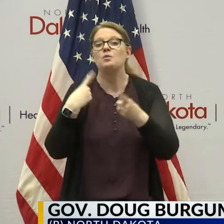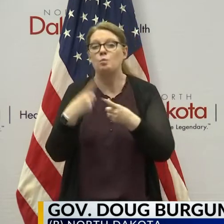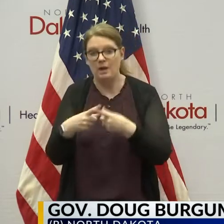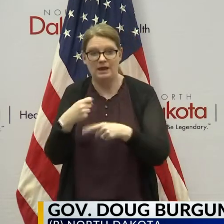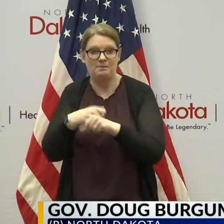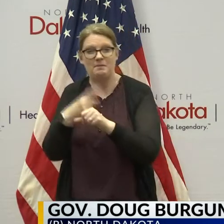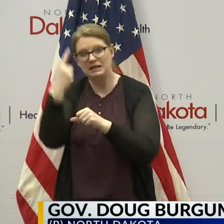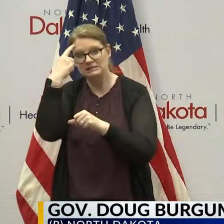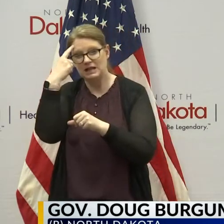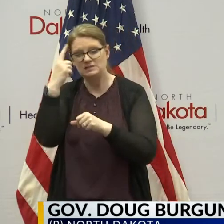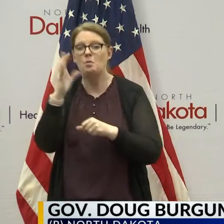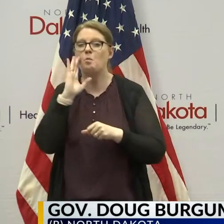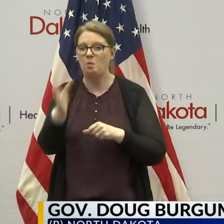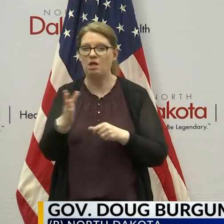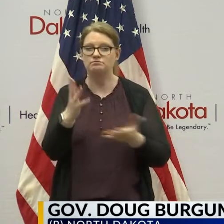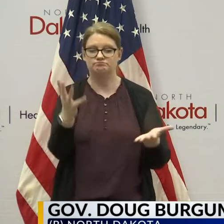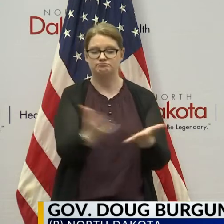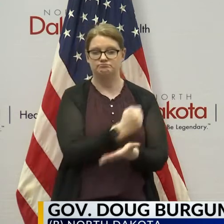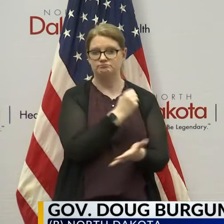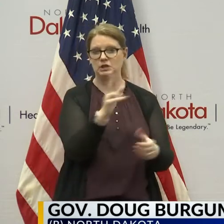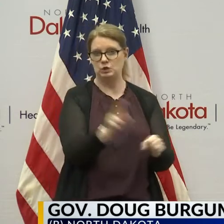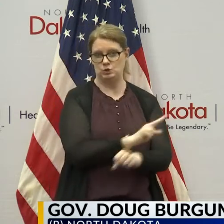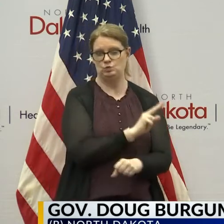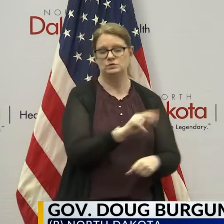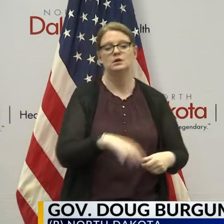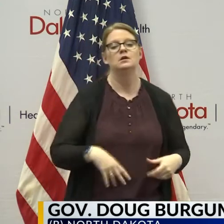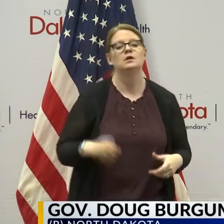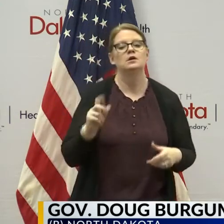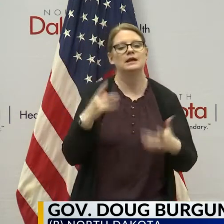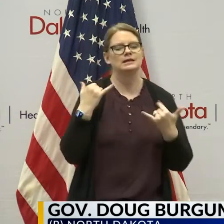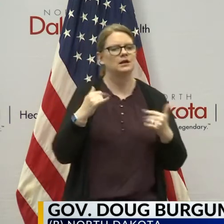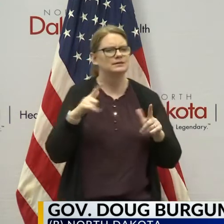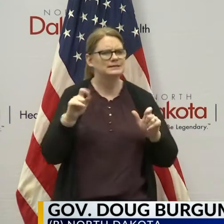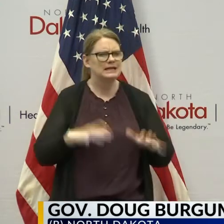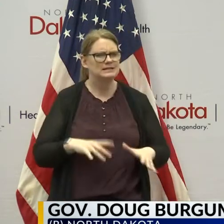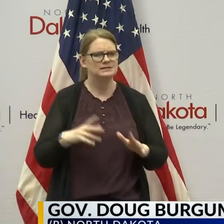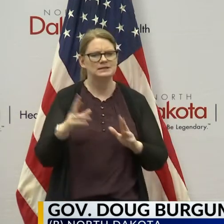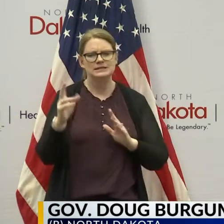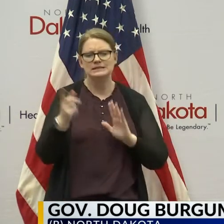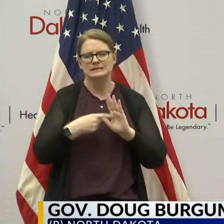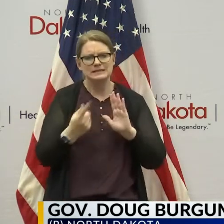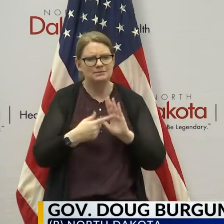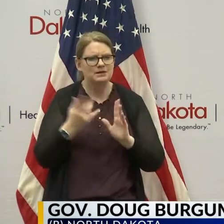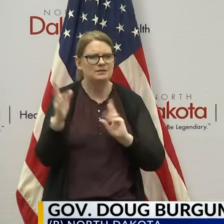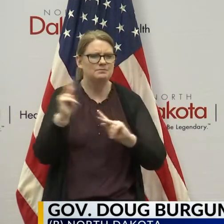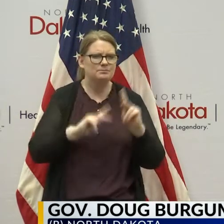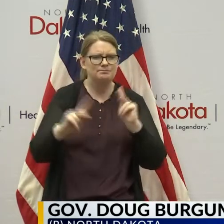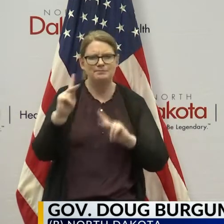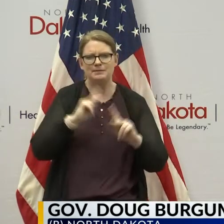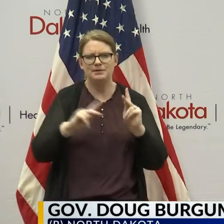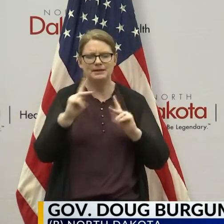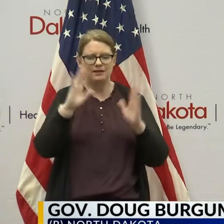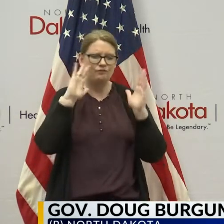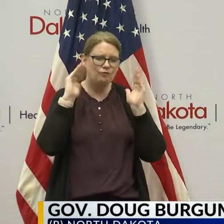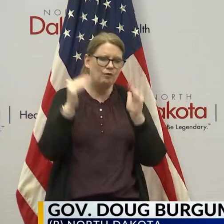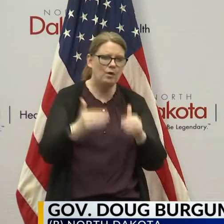PROTECT THE HEALTH AND SAFETY OF NORTH DAKOTA CITIZENS. WE WILL DO IT IF IT MAKES SENSE AND WHEN IT MAKES SENSE. OTHER DATA THAT WE WANT TO JUMP